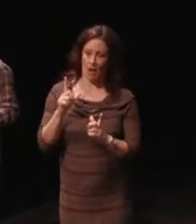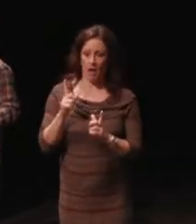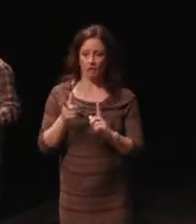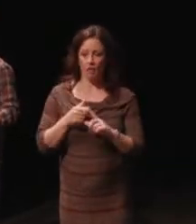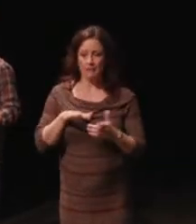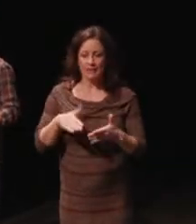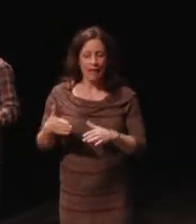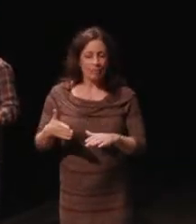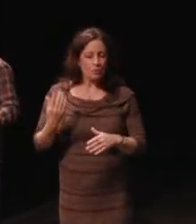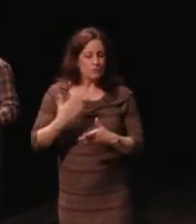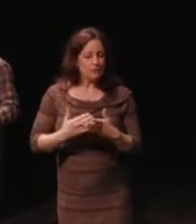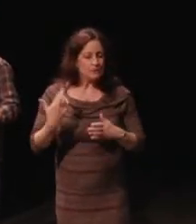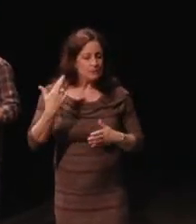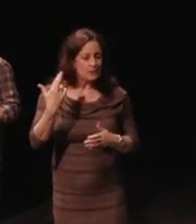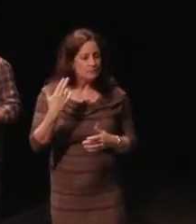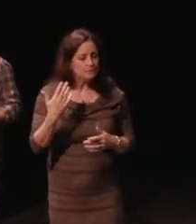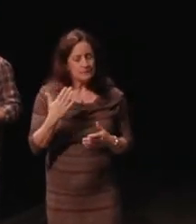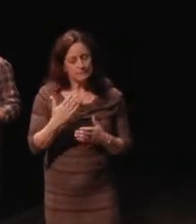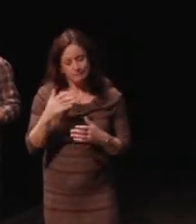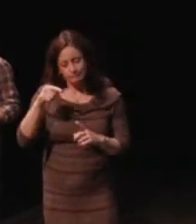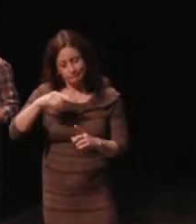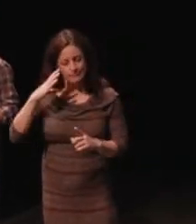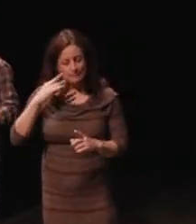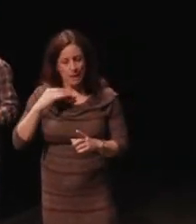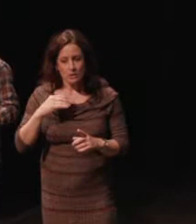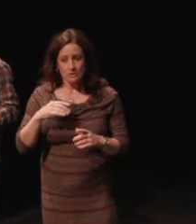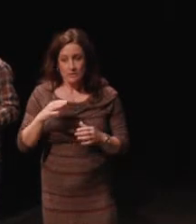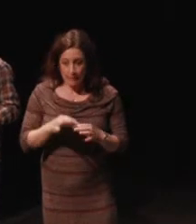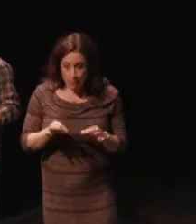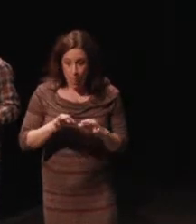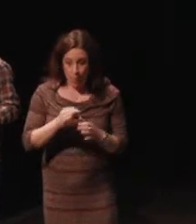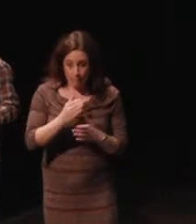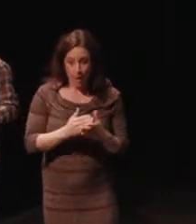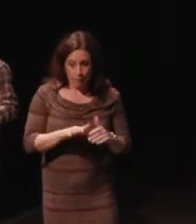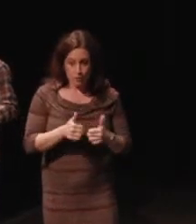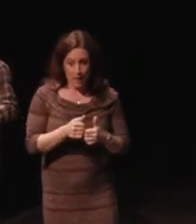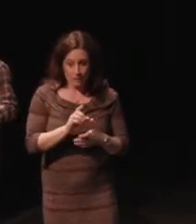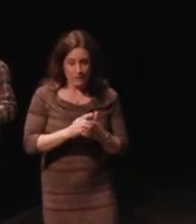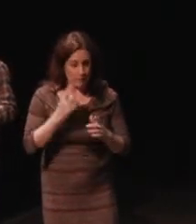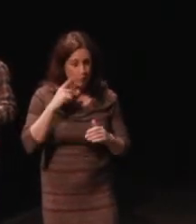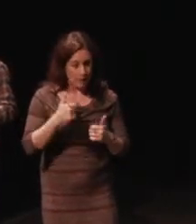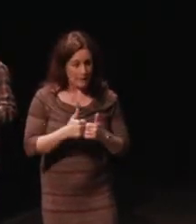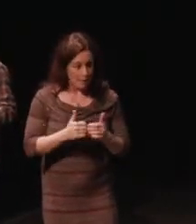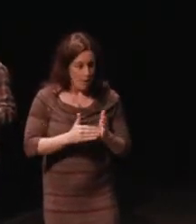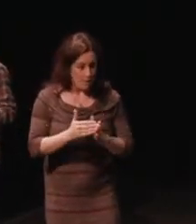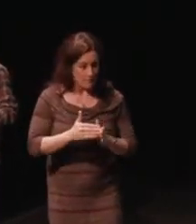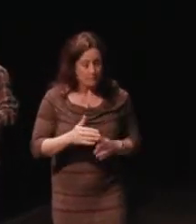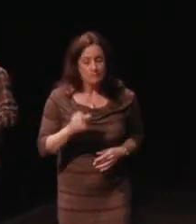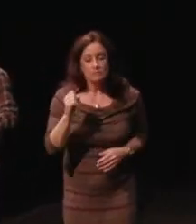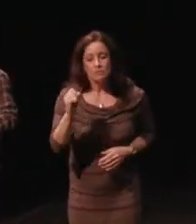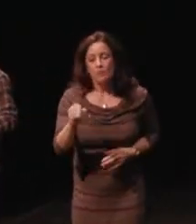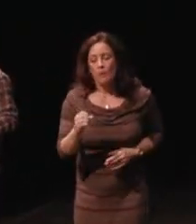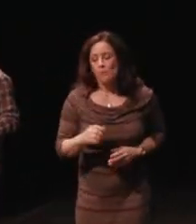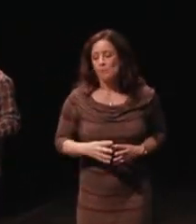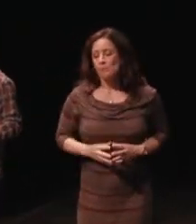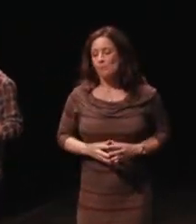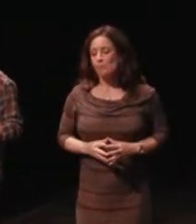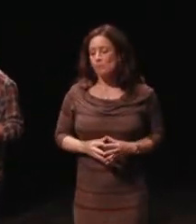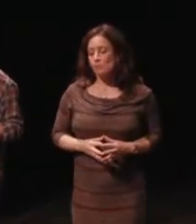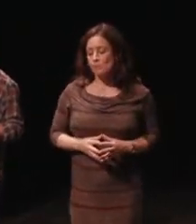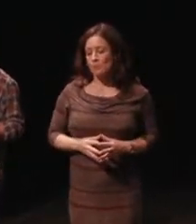it's a very important part of the challenge design in a game, very often.